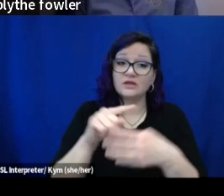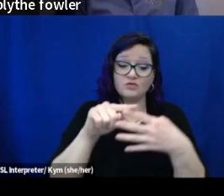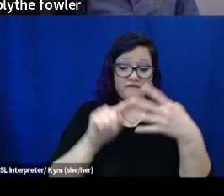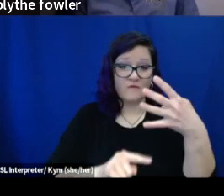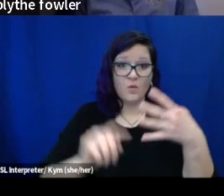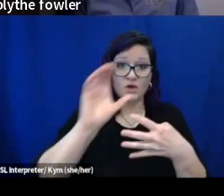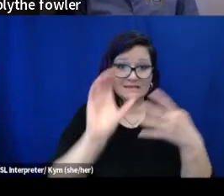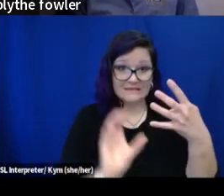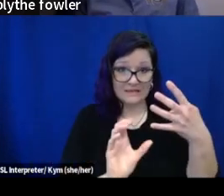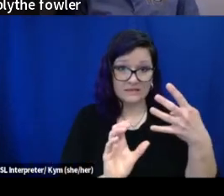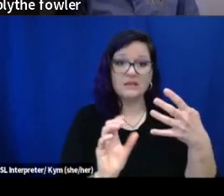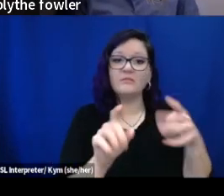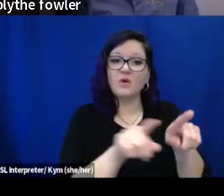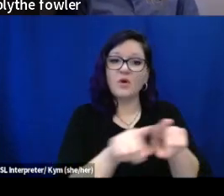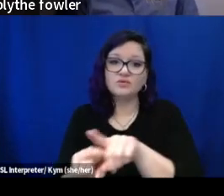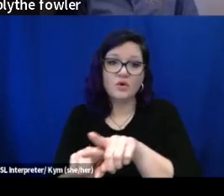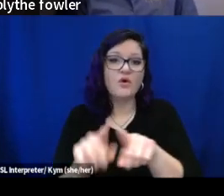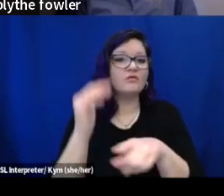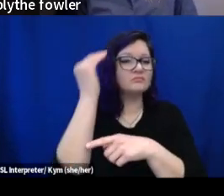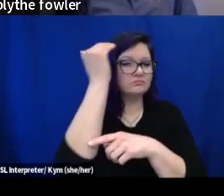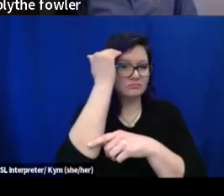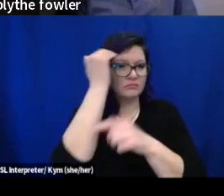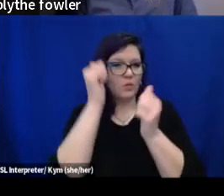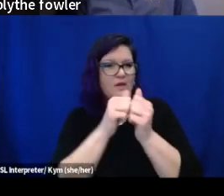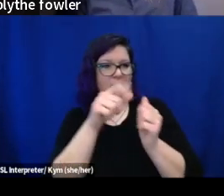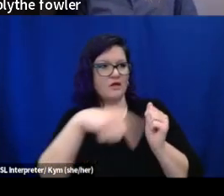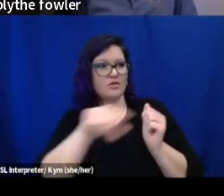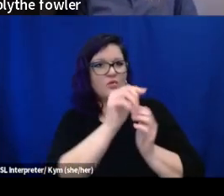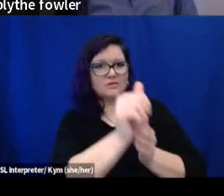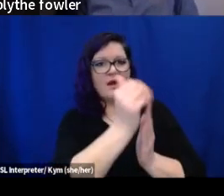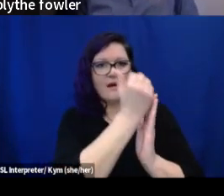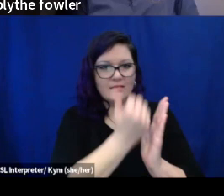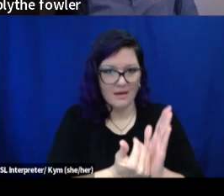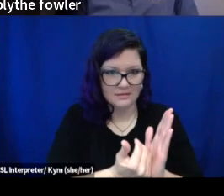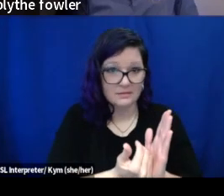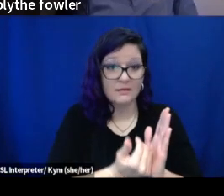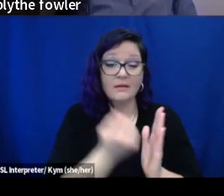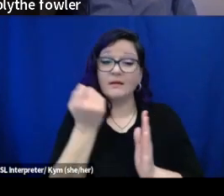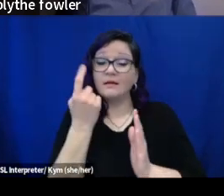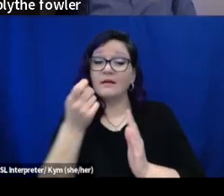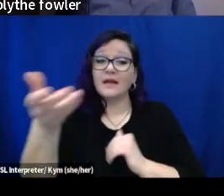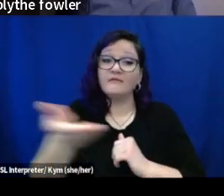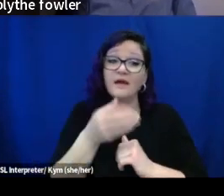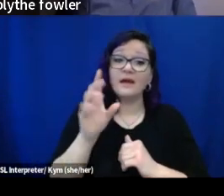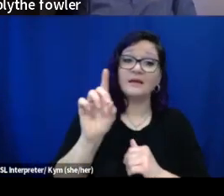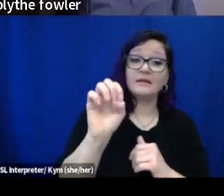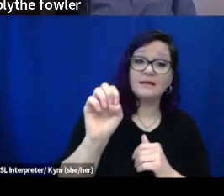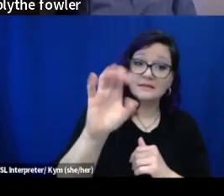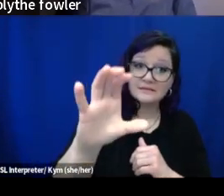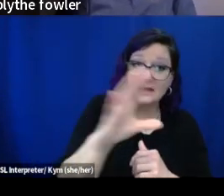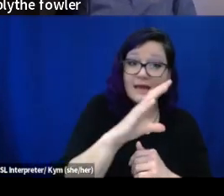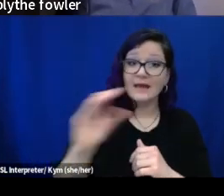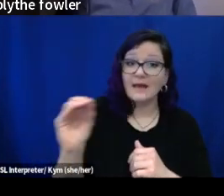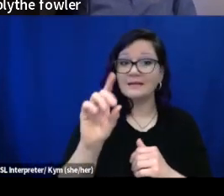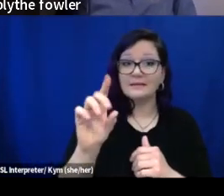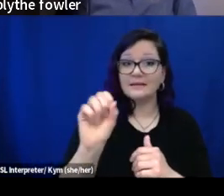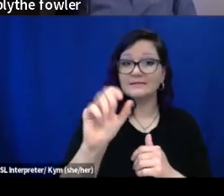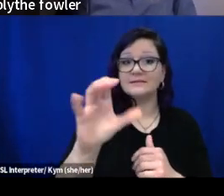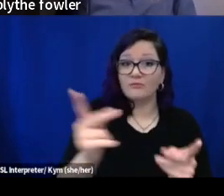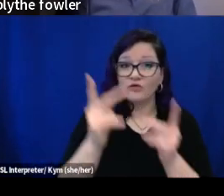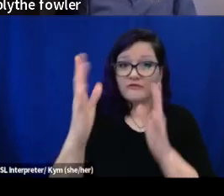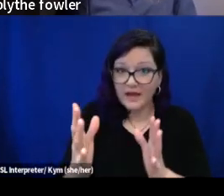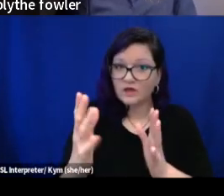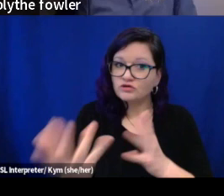and familiarization with the Guidelines. Invite DEC and DSC providers to participate